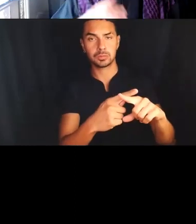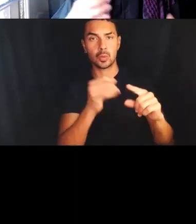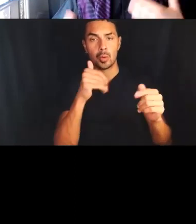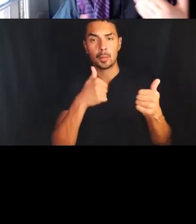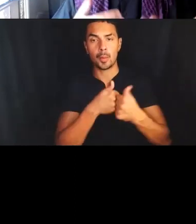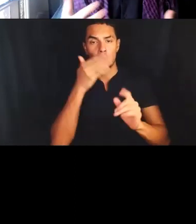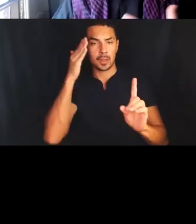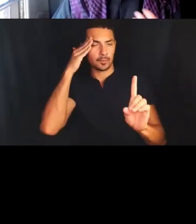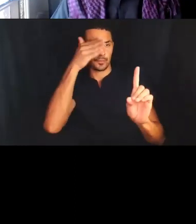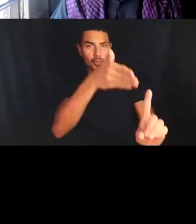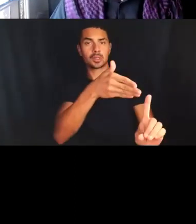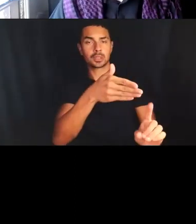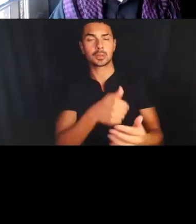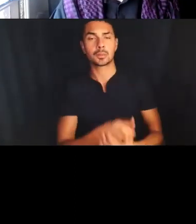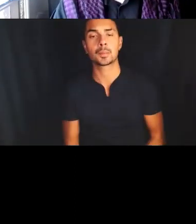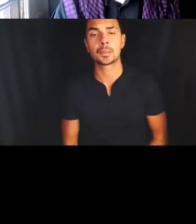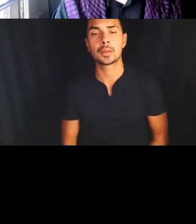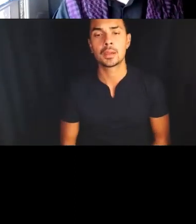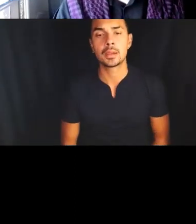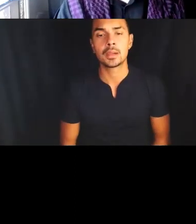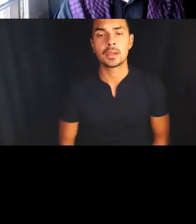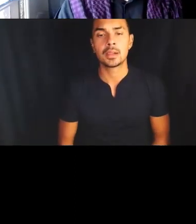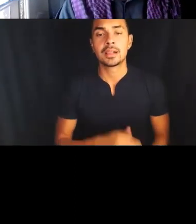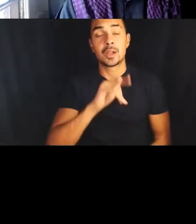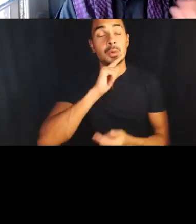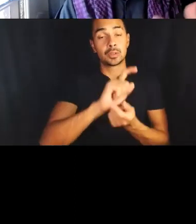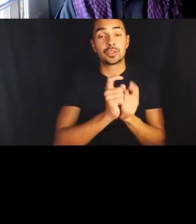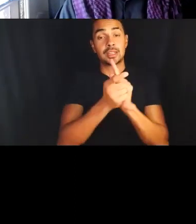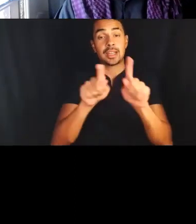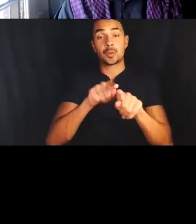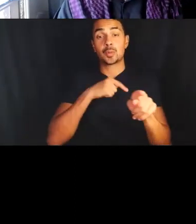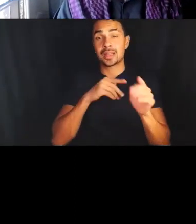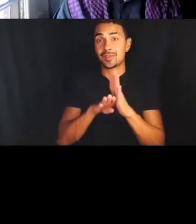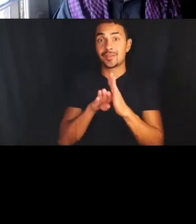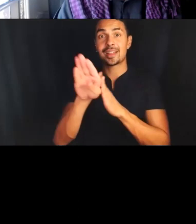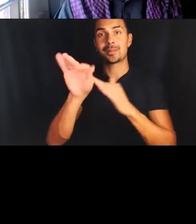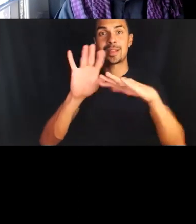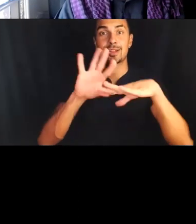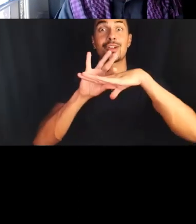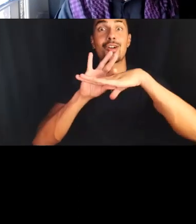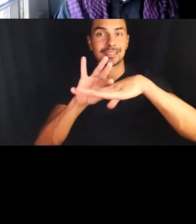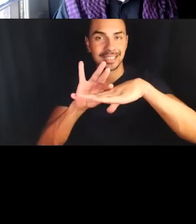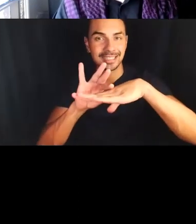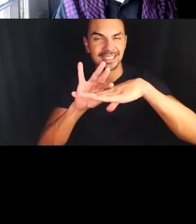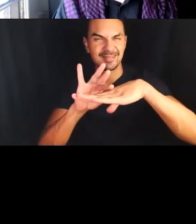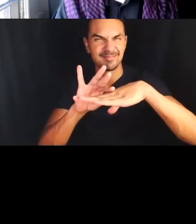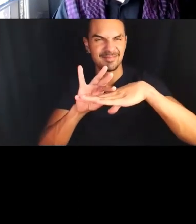And that may change as we start to develop the content. As we develop content, we will be working with our advisory team